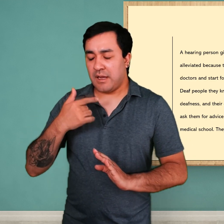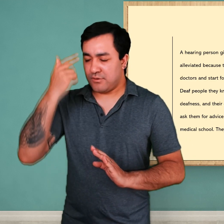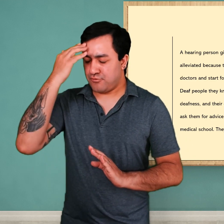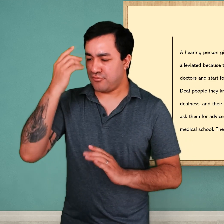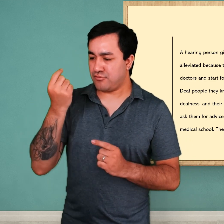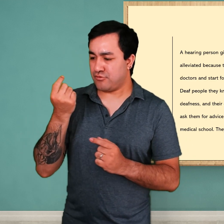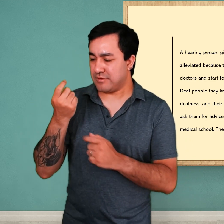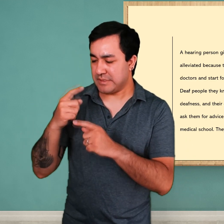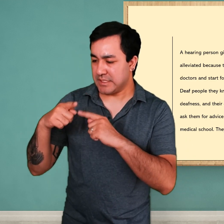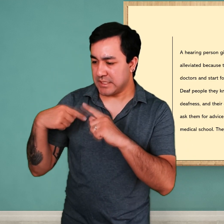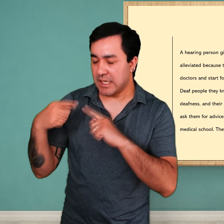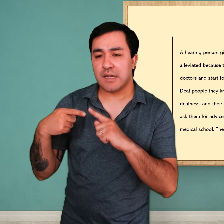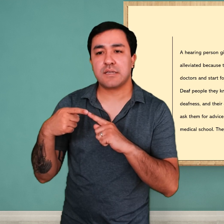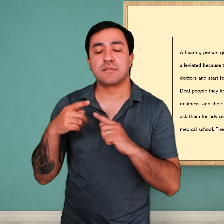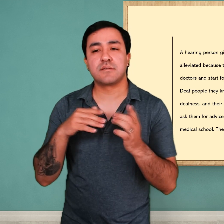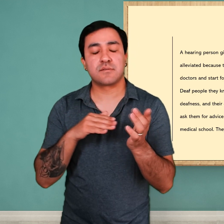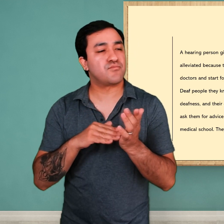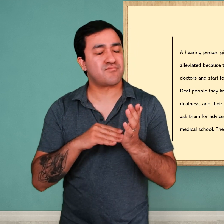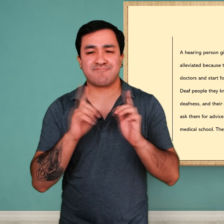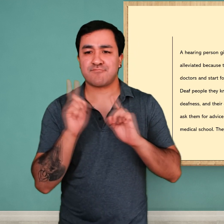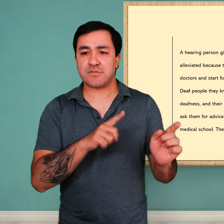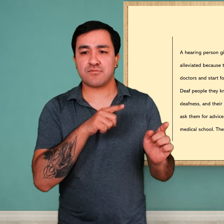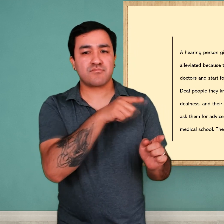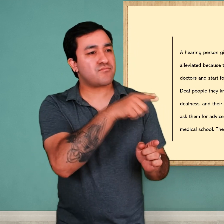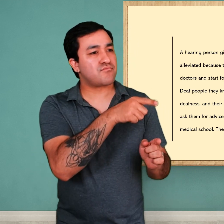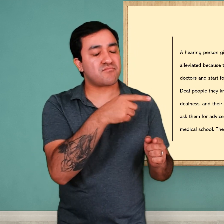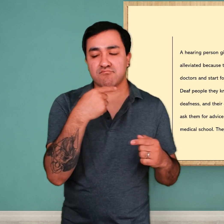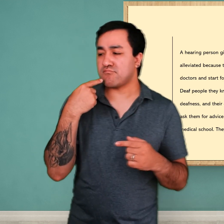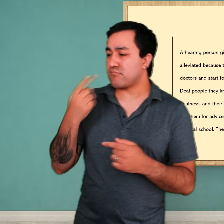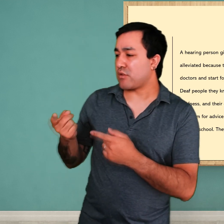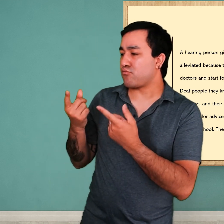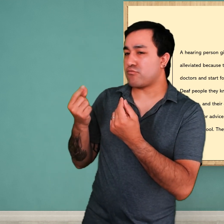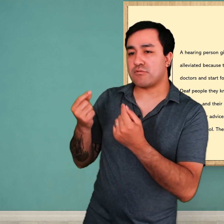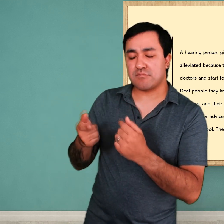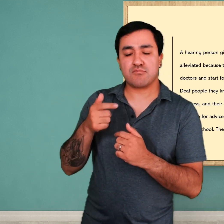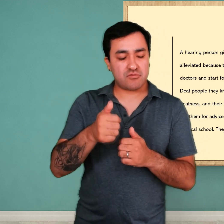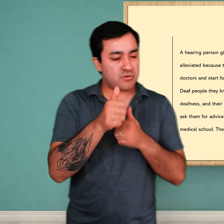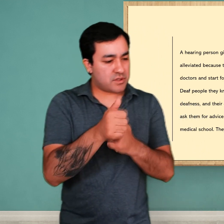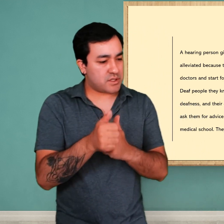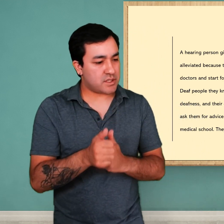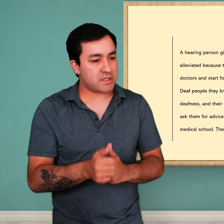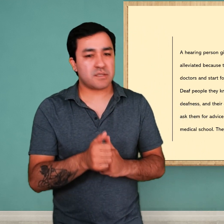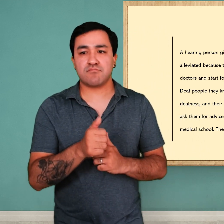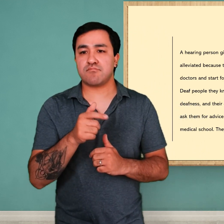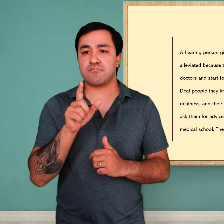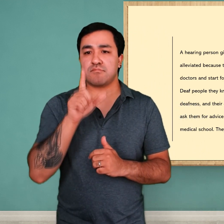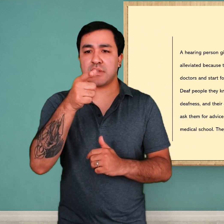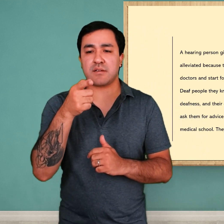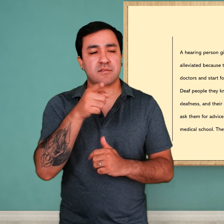people. They go to the doctors and start following their instructions. Later they connect with one of